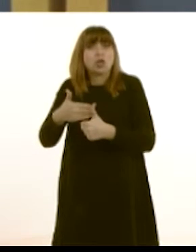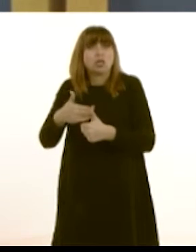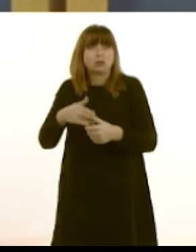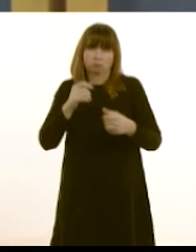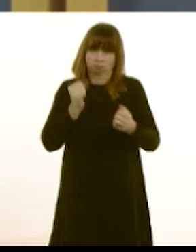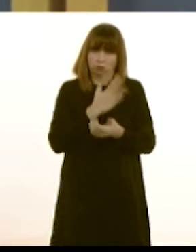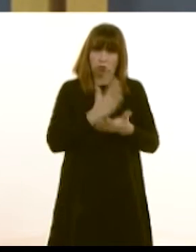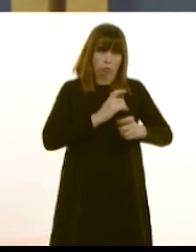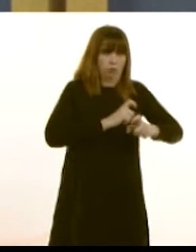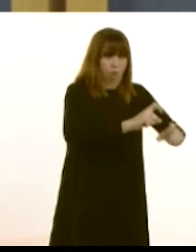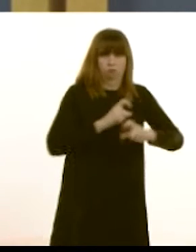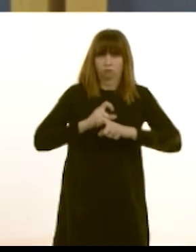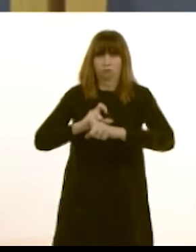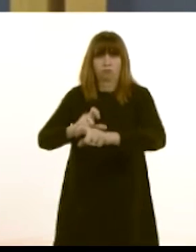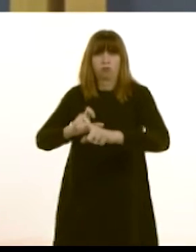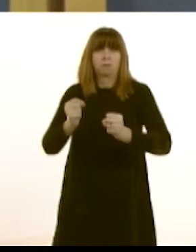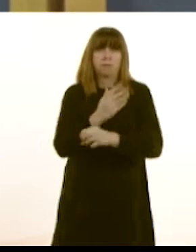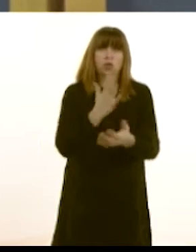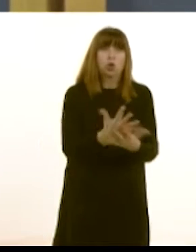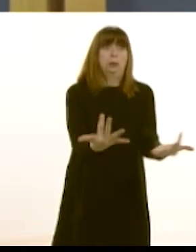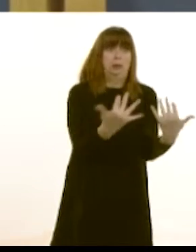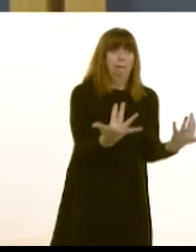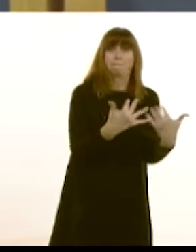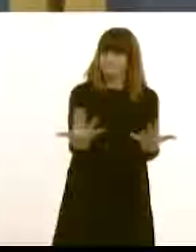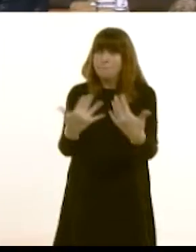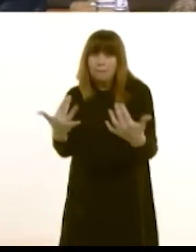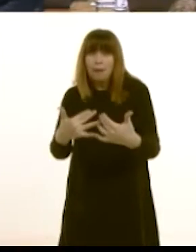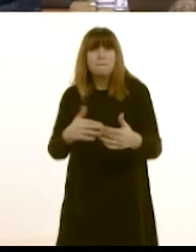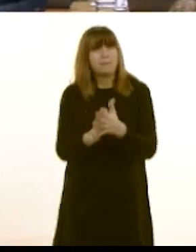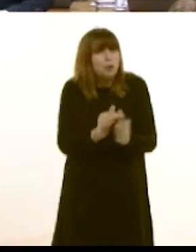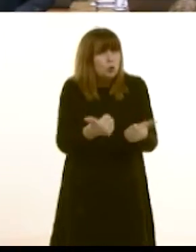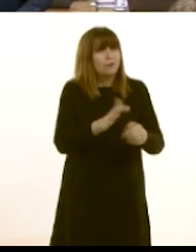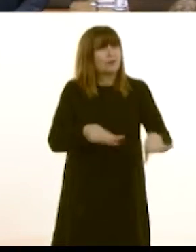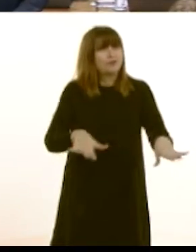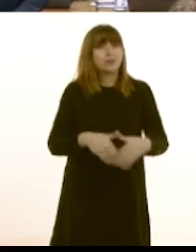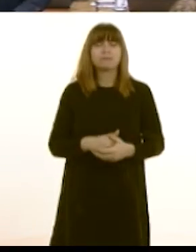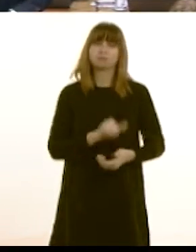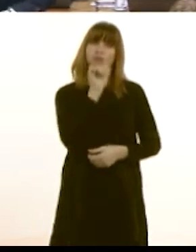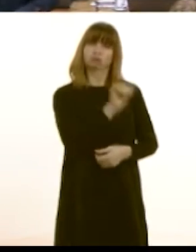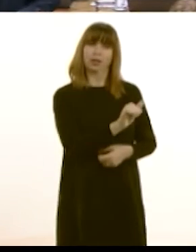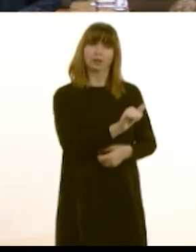ensure the maximum take-up of these opportunities for the benefit of our children? Carwyn Jones: The Member is absolutely right to highlight schemes that this Government